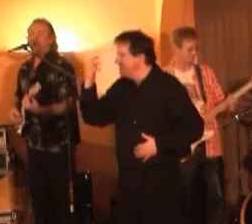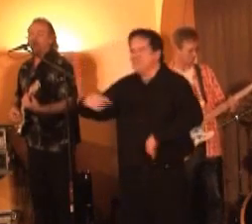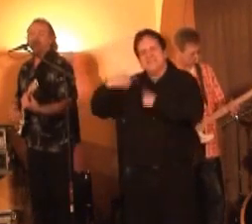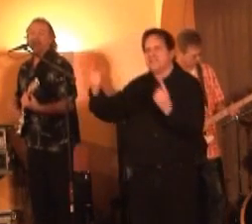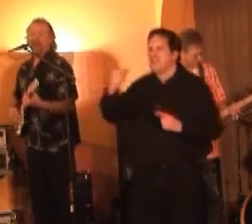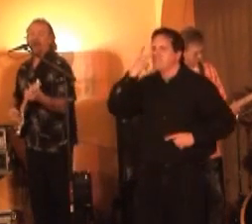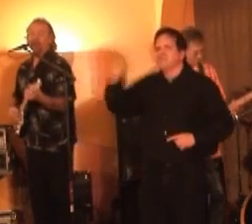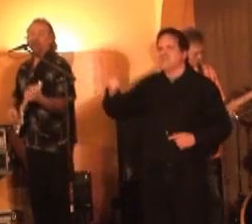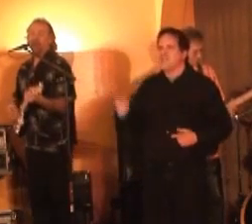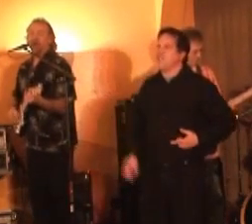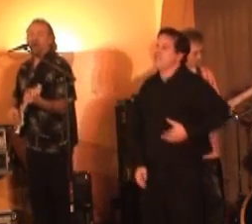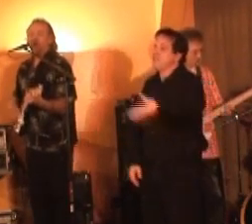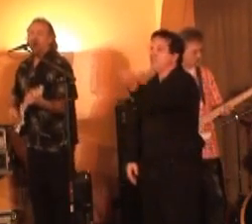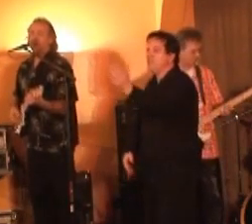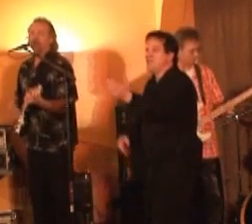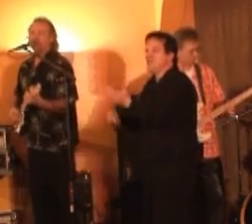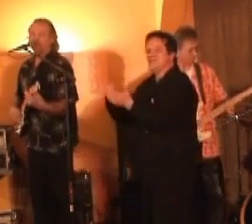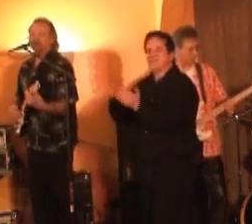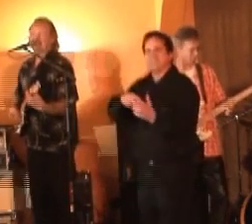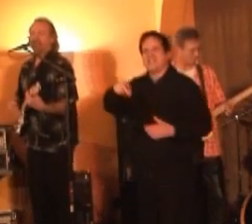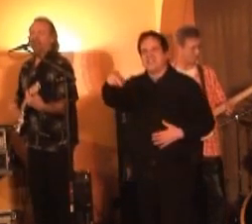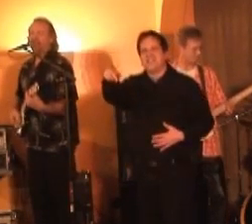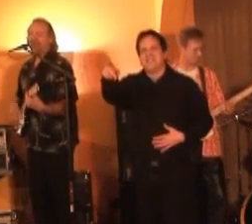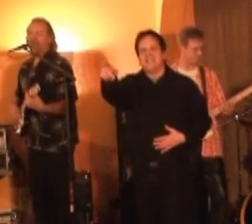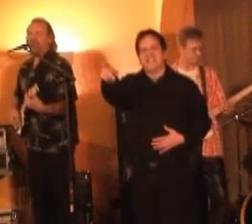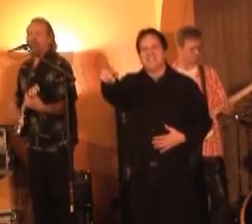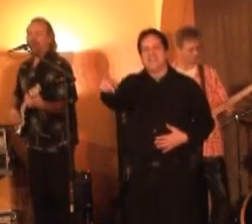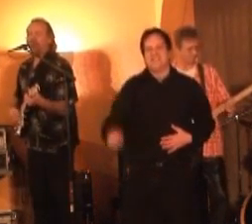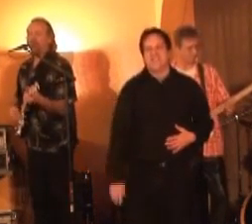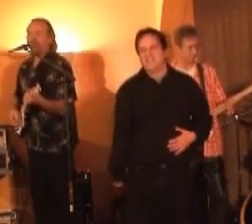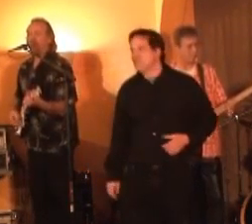Since I saw her standing there!